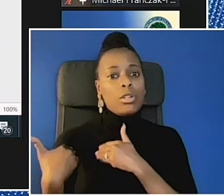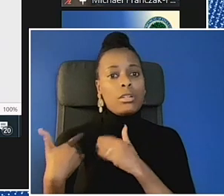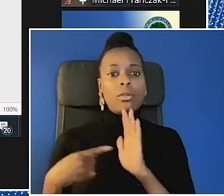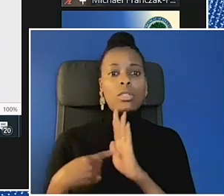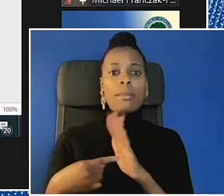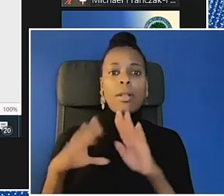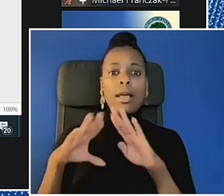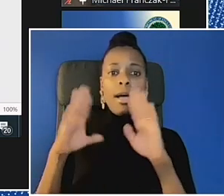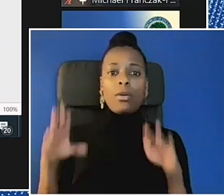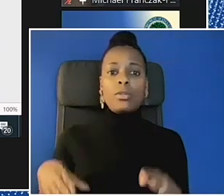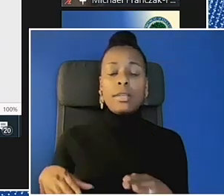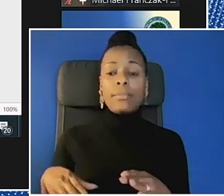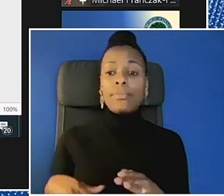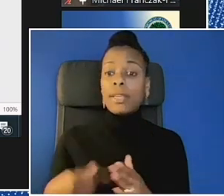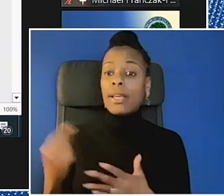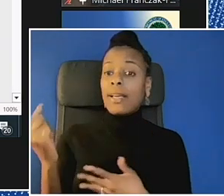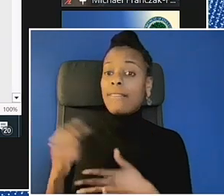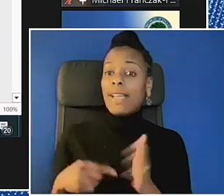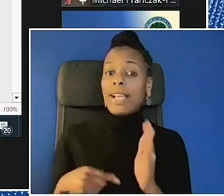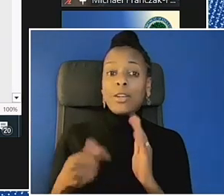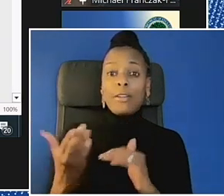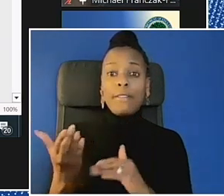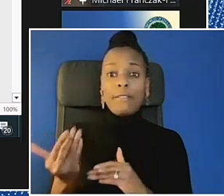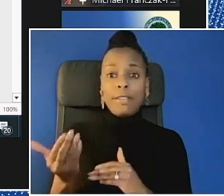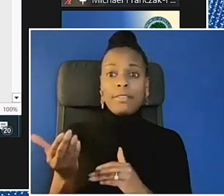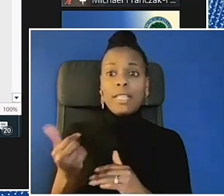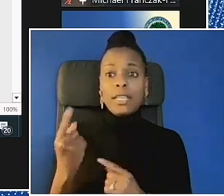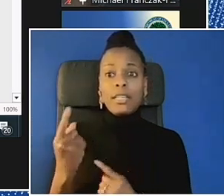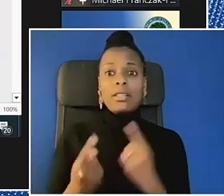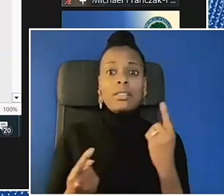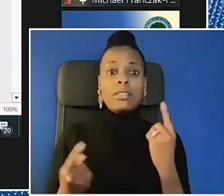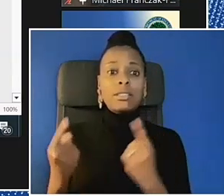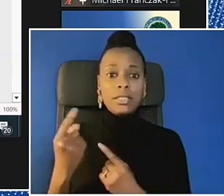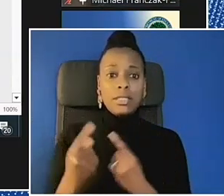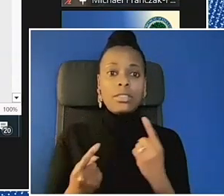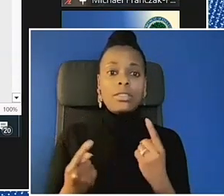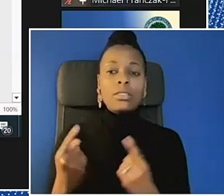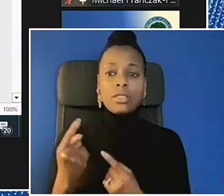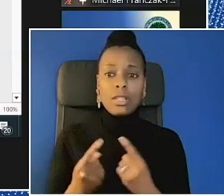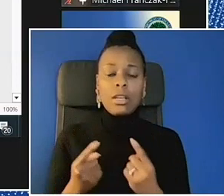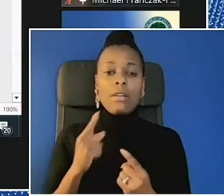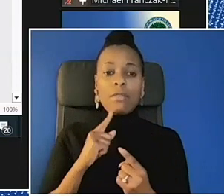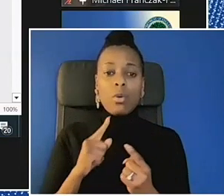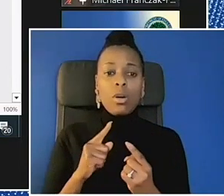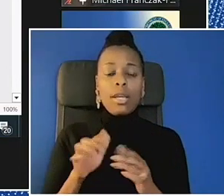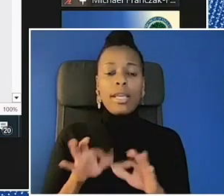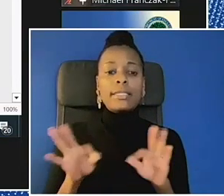factor 15 does consider high-cost burdens for essential expenses, including housing.